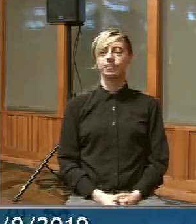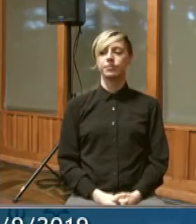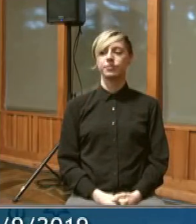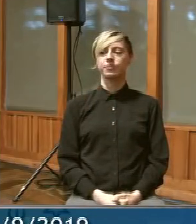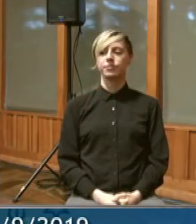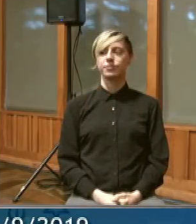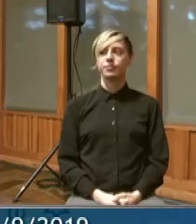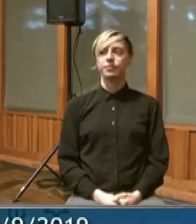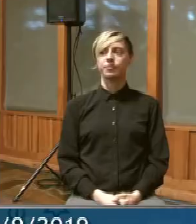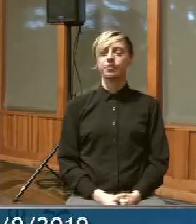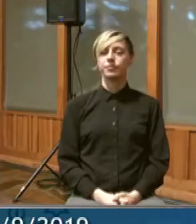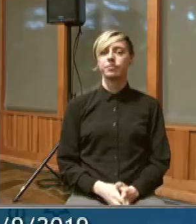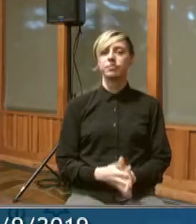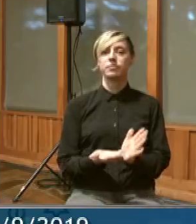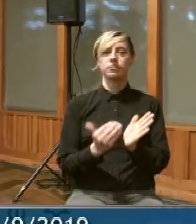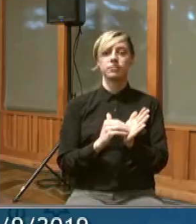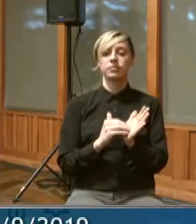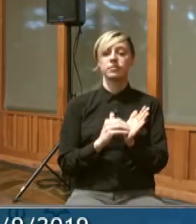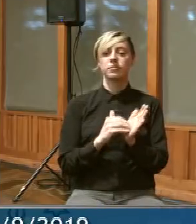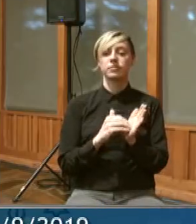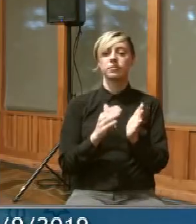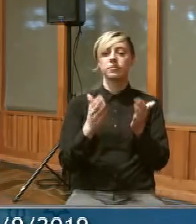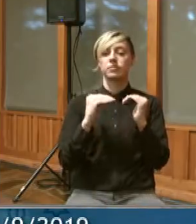1226913. 6913 ARE THE LAST FOUR